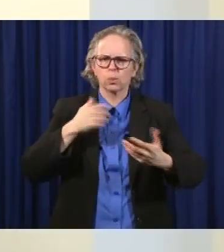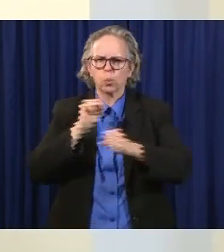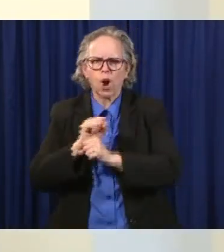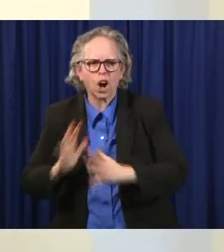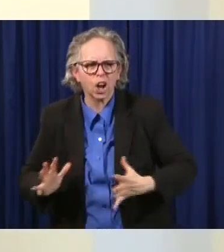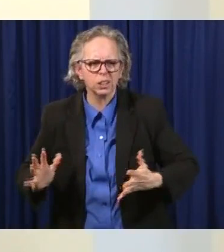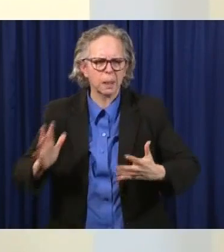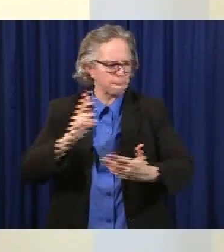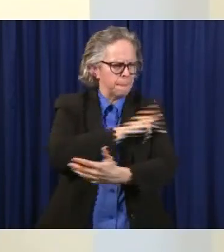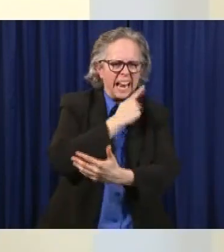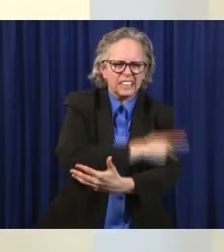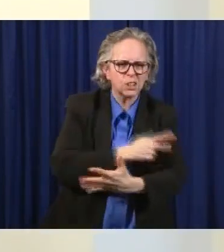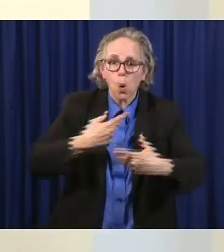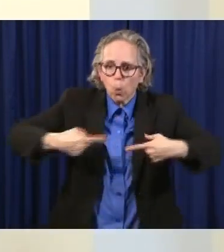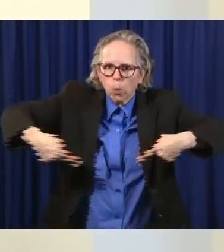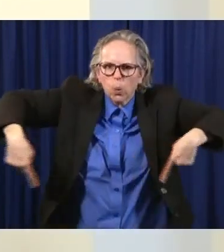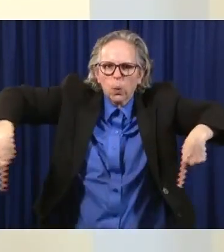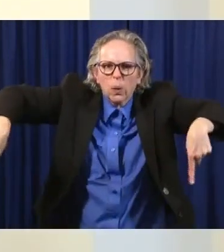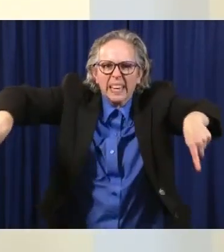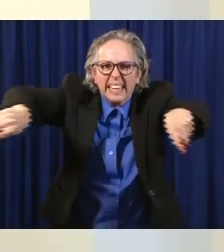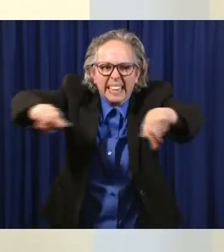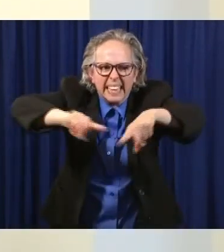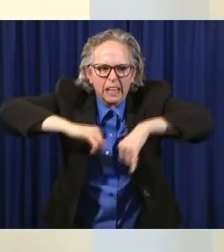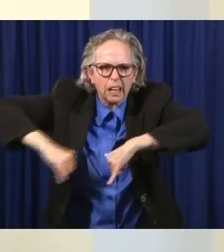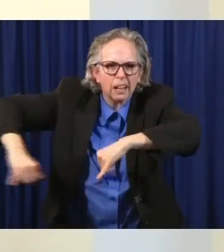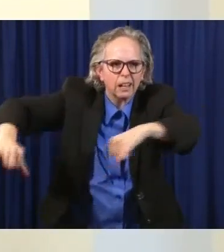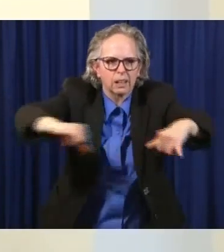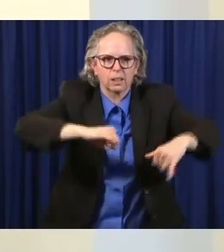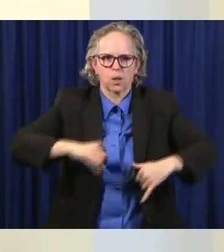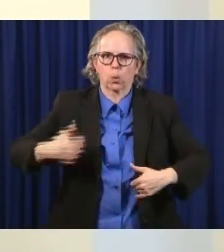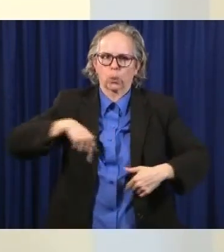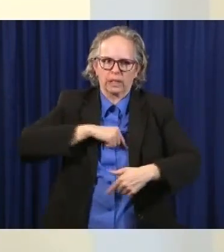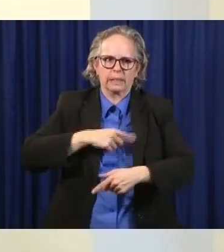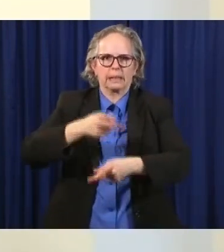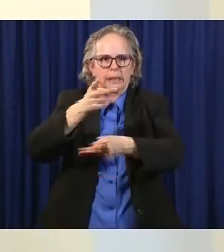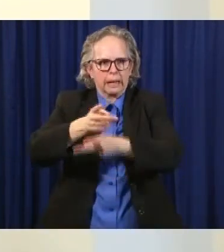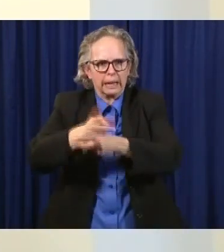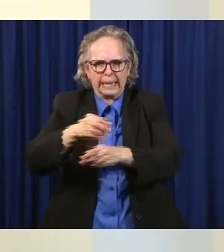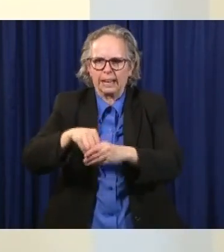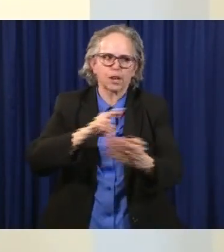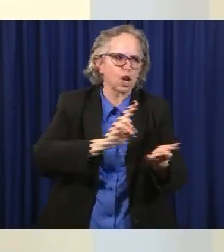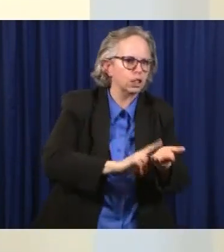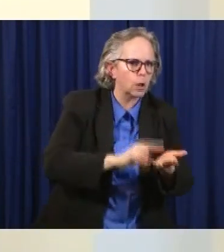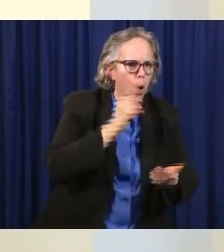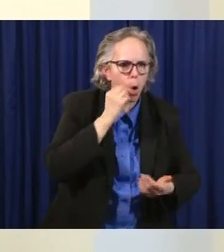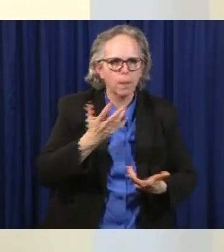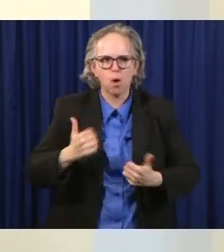HOSPITAL OWNERS AND THE HOSPITAL WORKERS, AND WE ARE THE EMPLOYEES AND WE ARE THE PATIENTS.